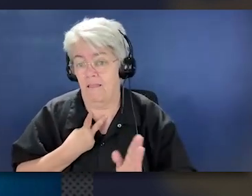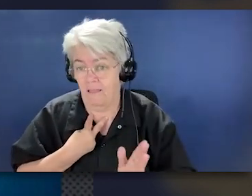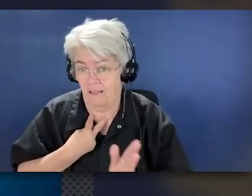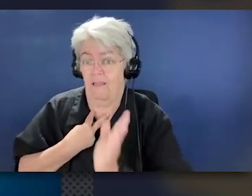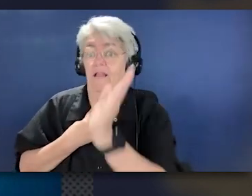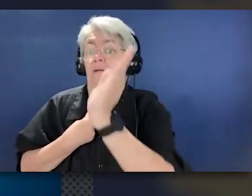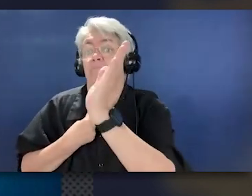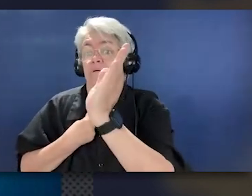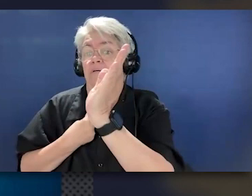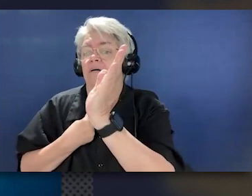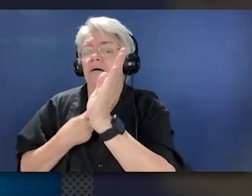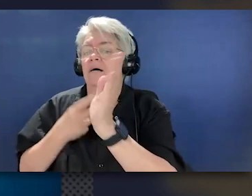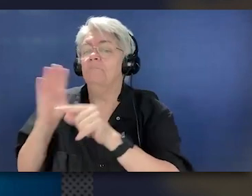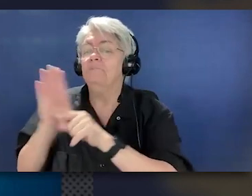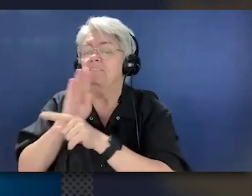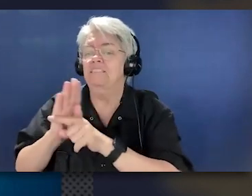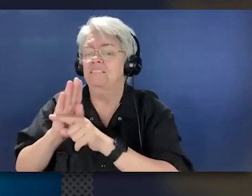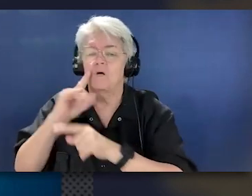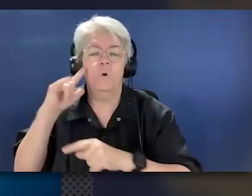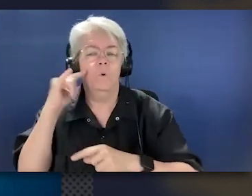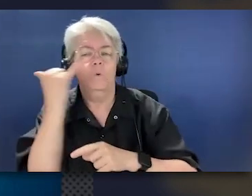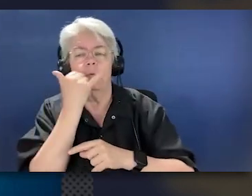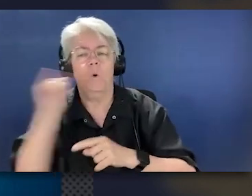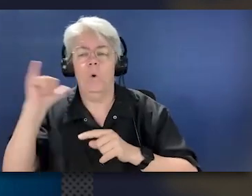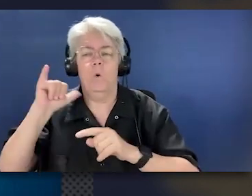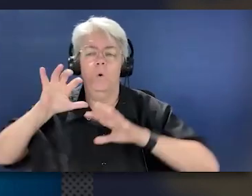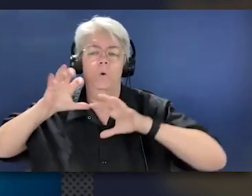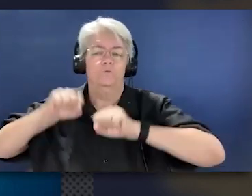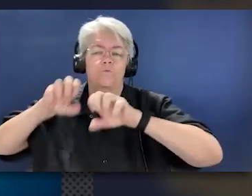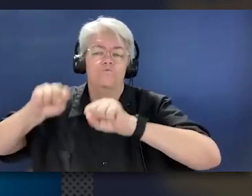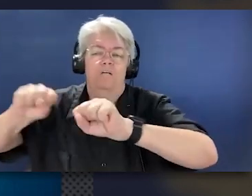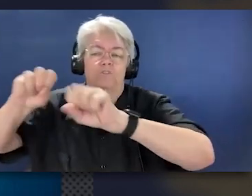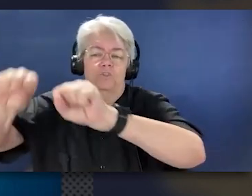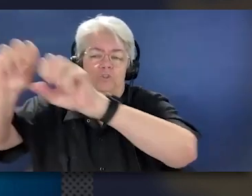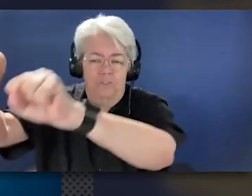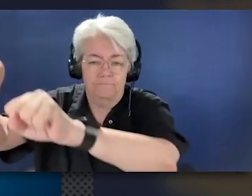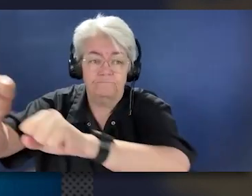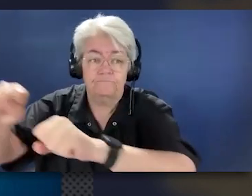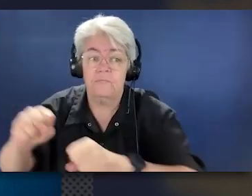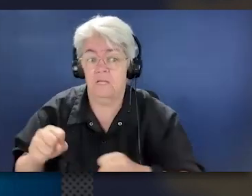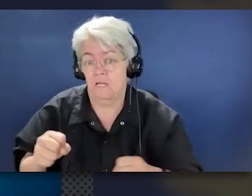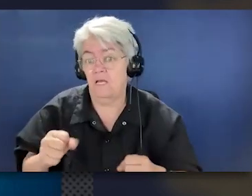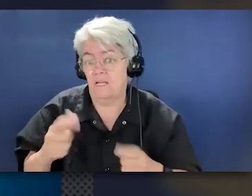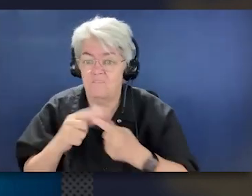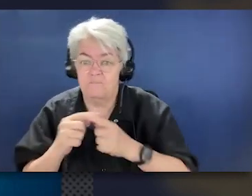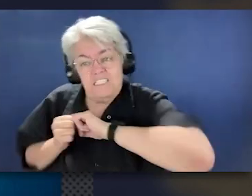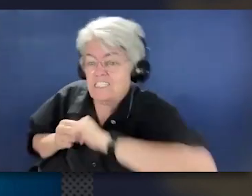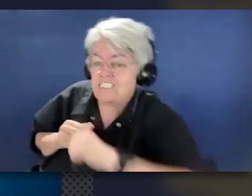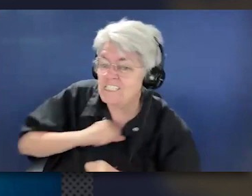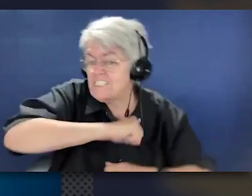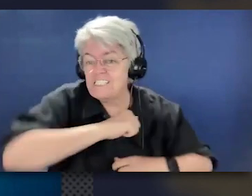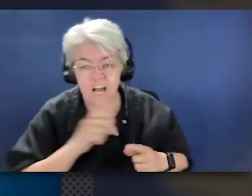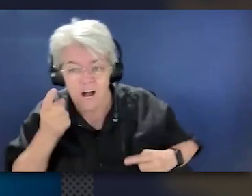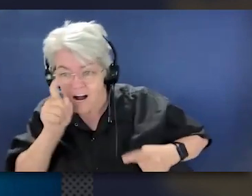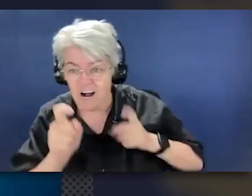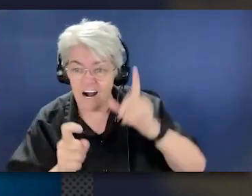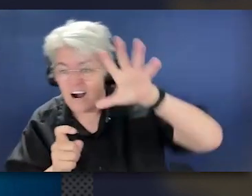gold rush, right? And like a gold rush, everybody is hustling to get in and get a piece of this AI